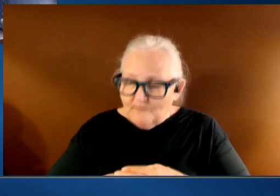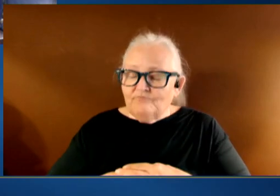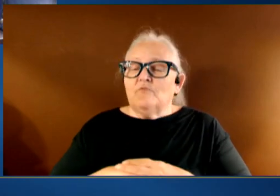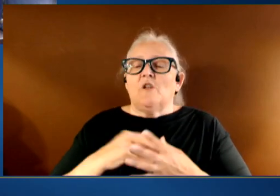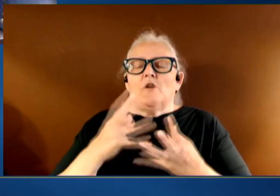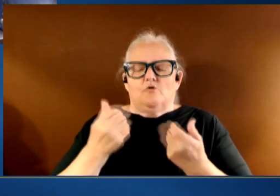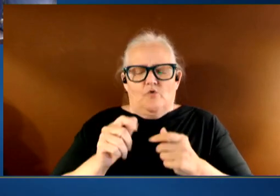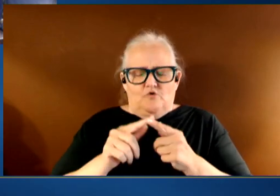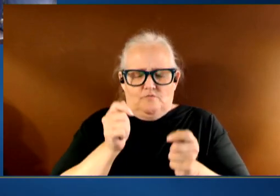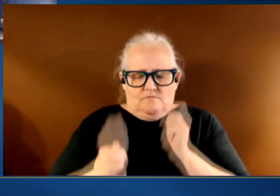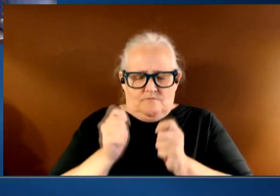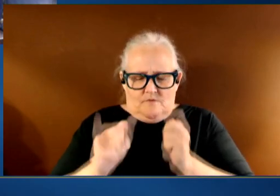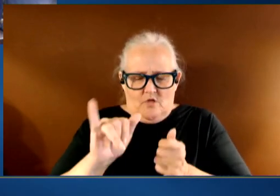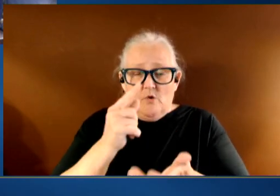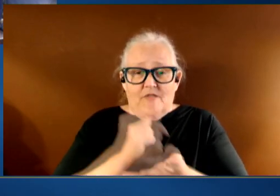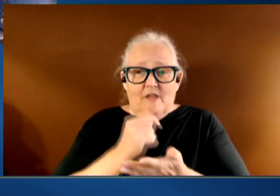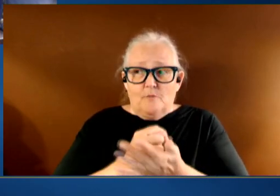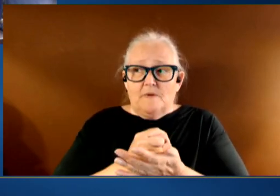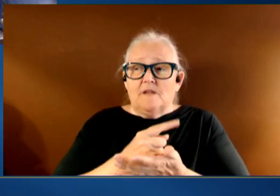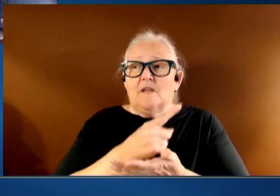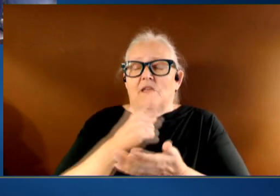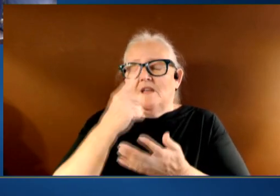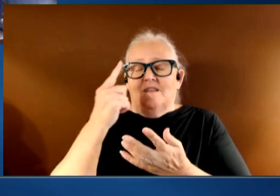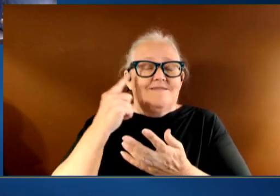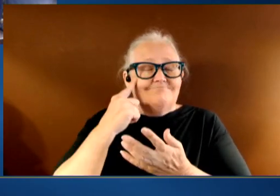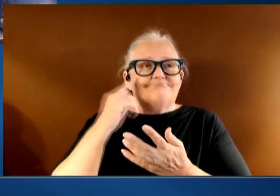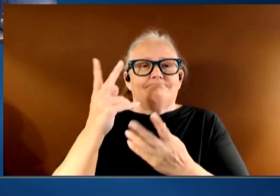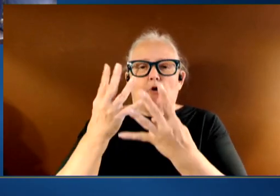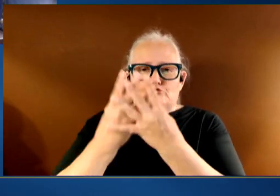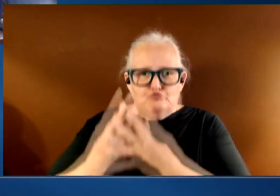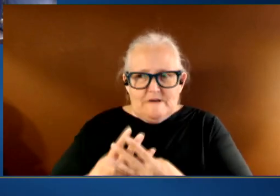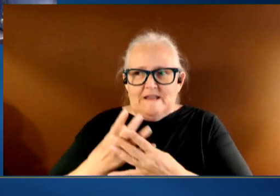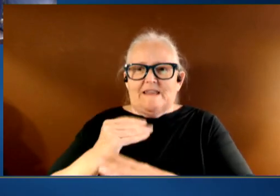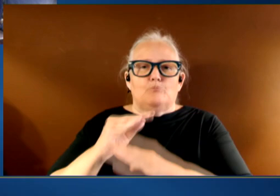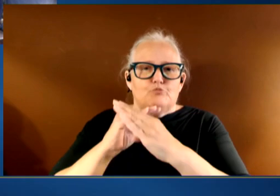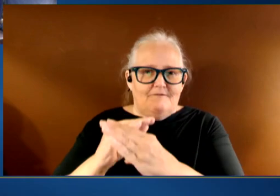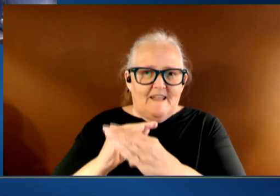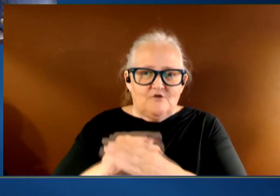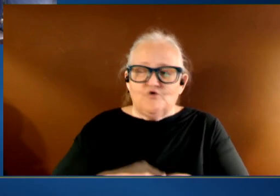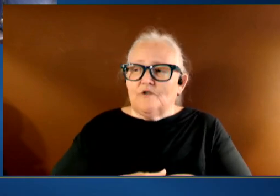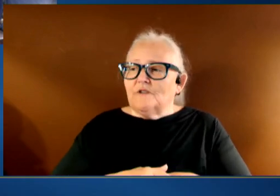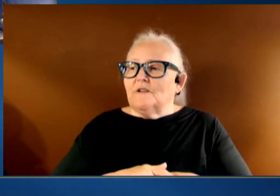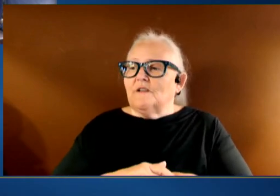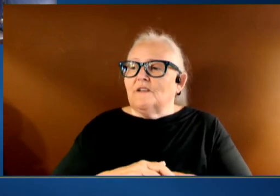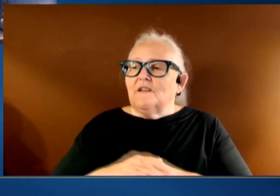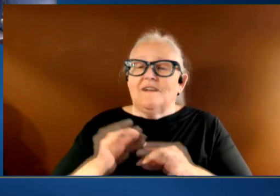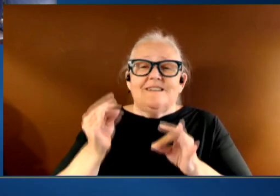providers focused on screening and prevention. Simple exchange and chronic transfusions are used,